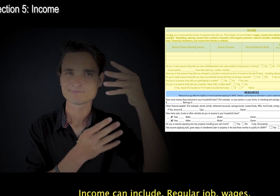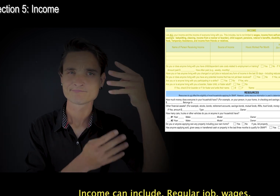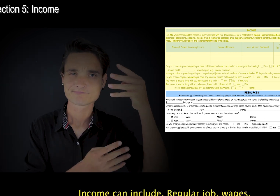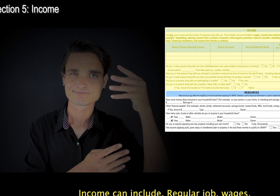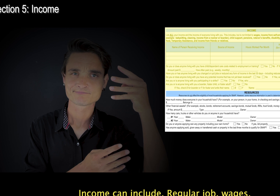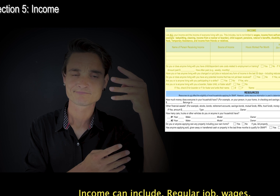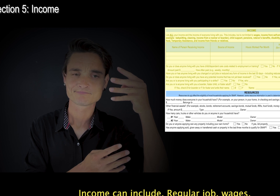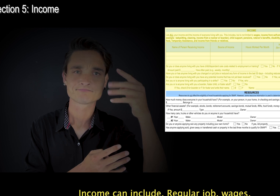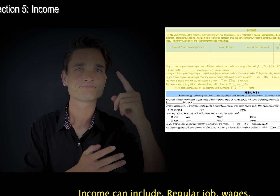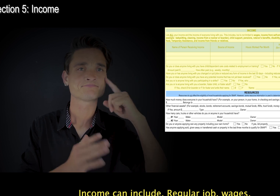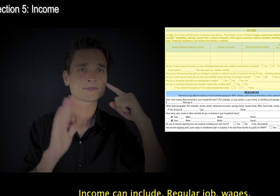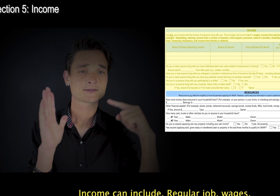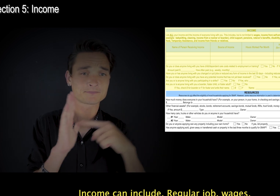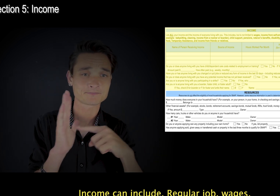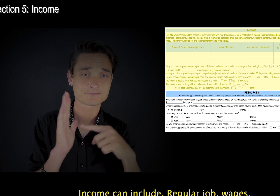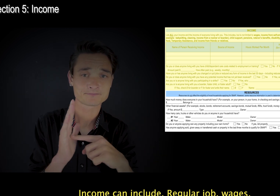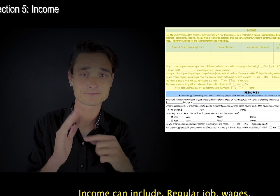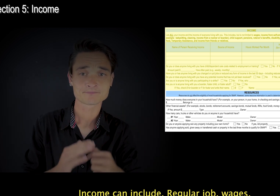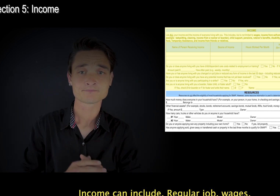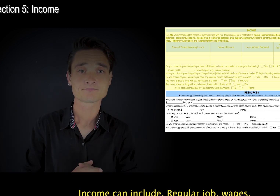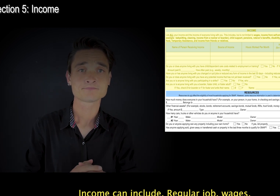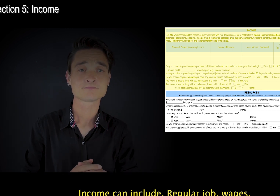Income can include, Regular job, wages,